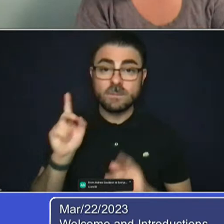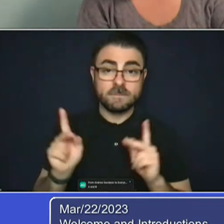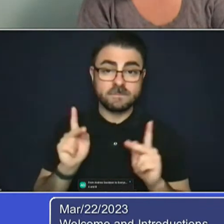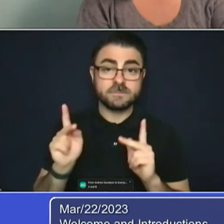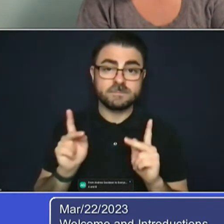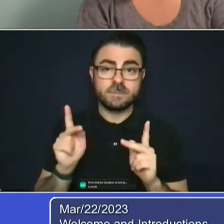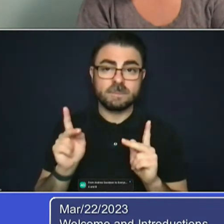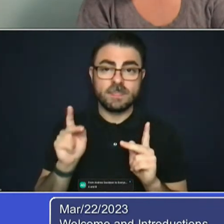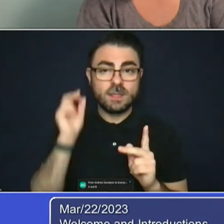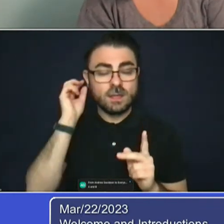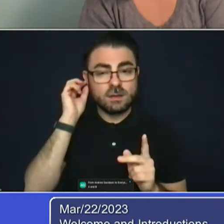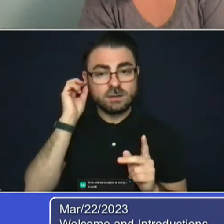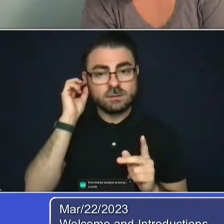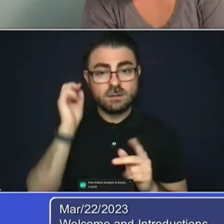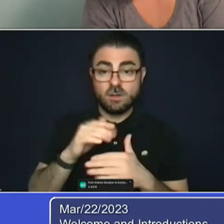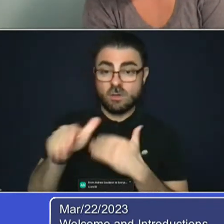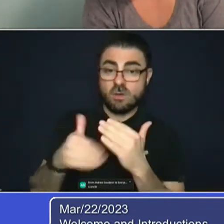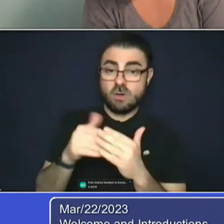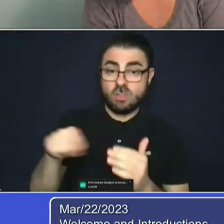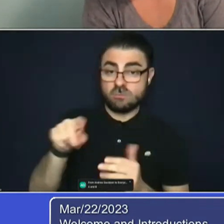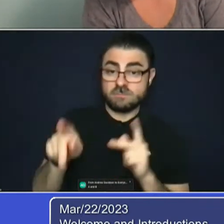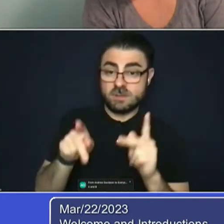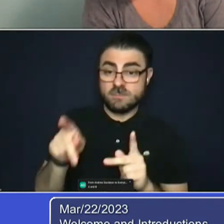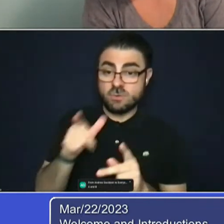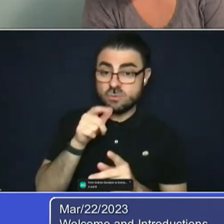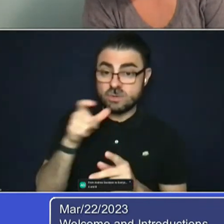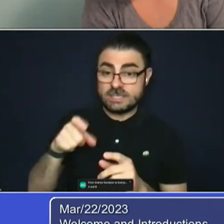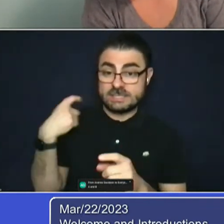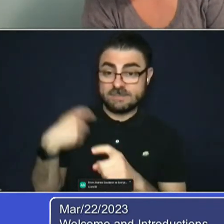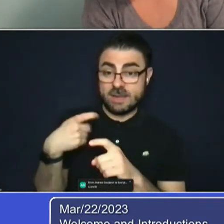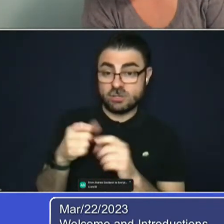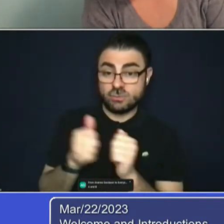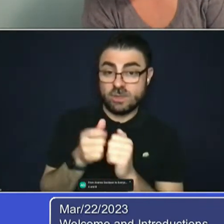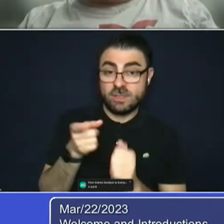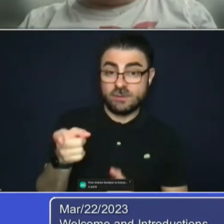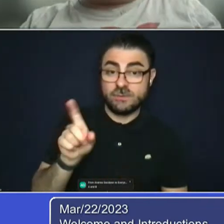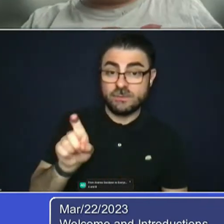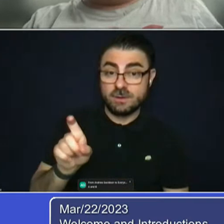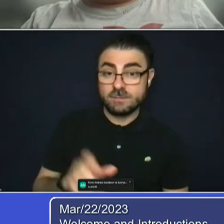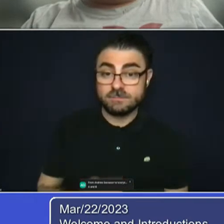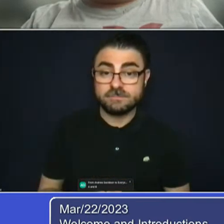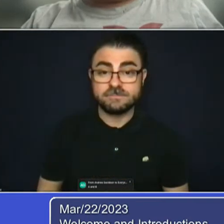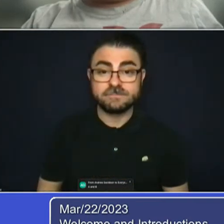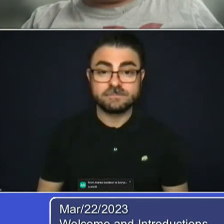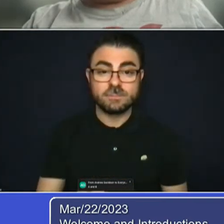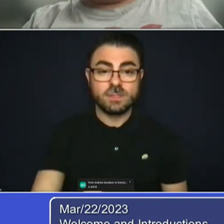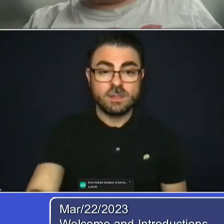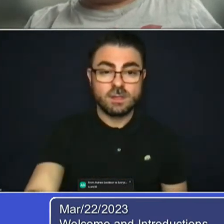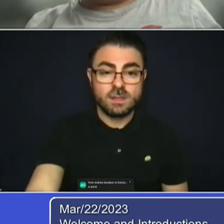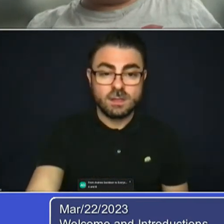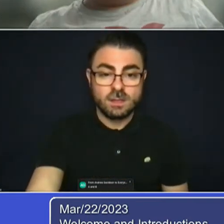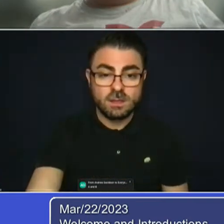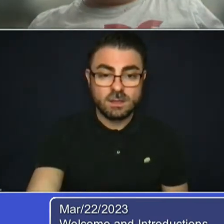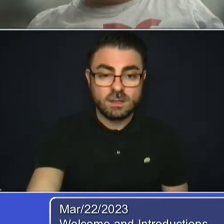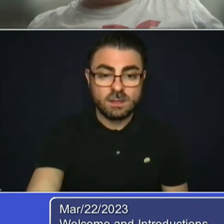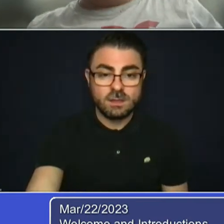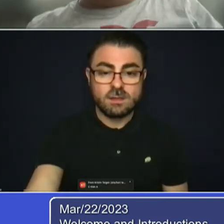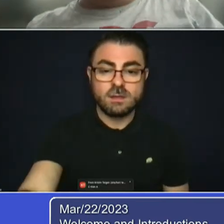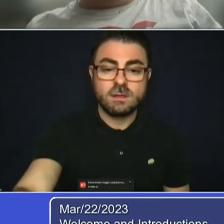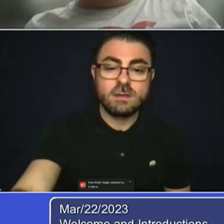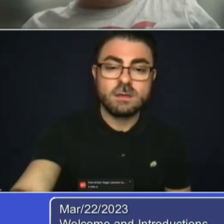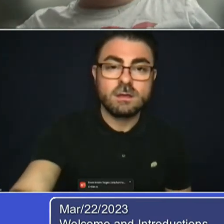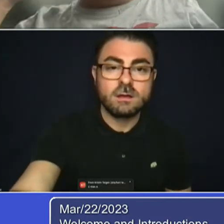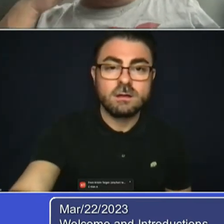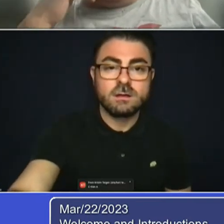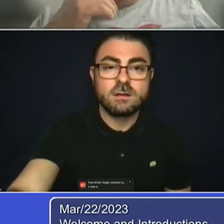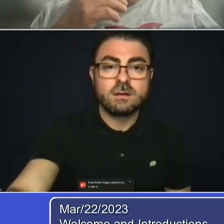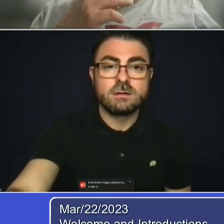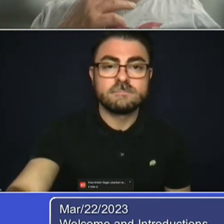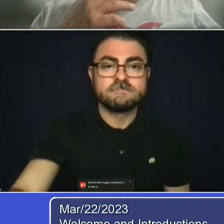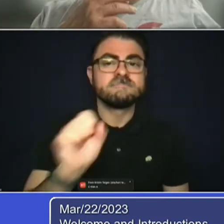IF FOLKS WITH ROMEO, ALL THE